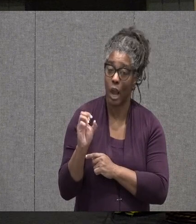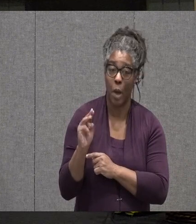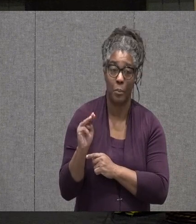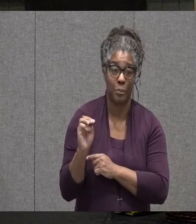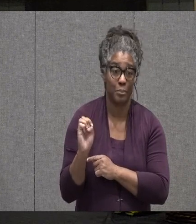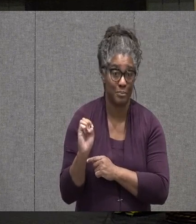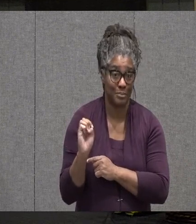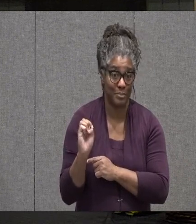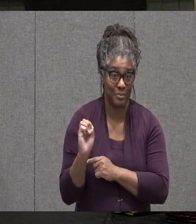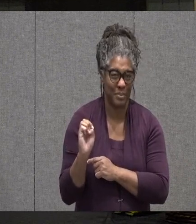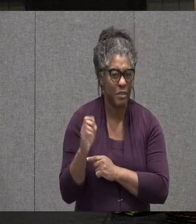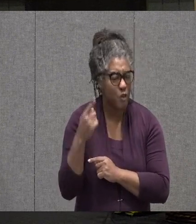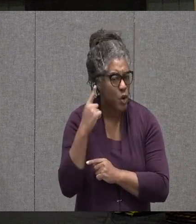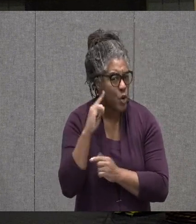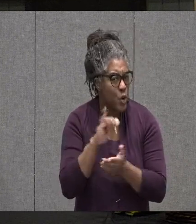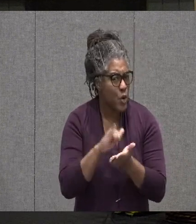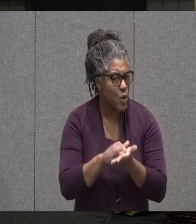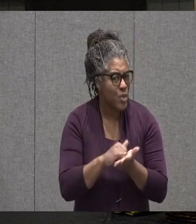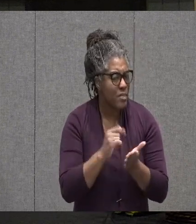Have you heard the word income before?